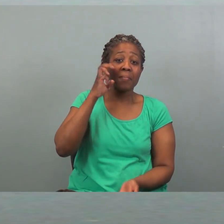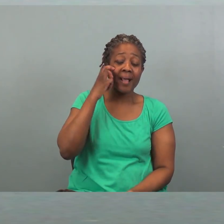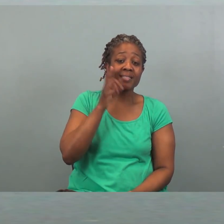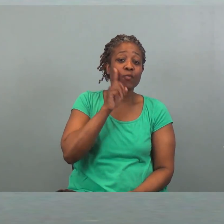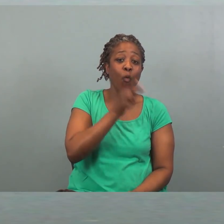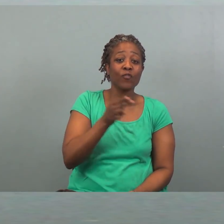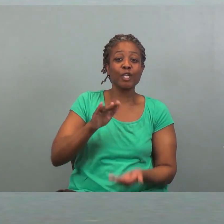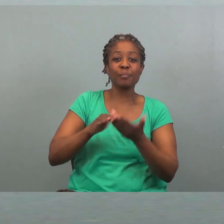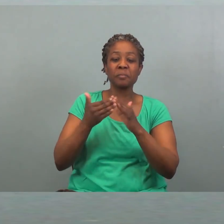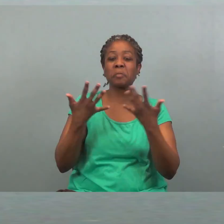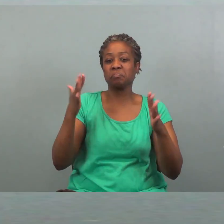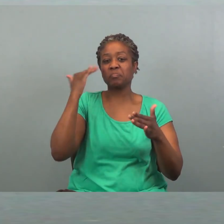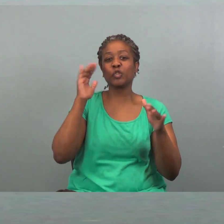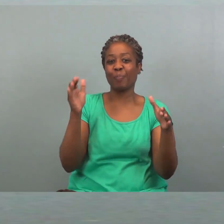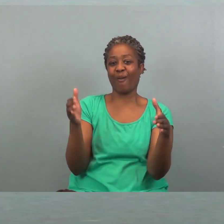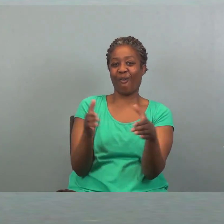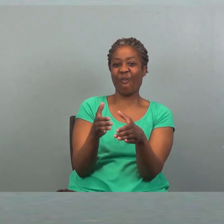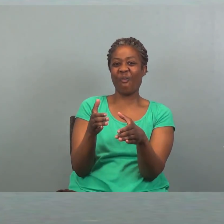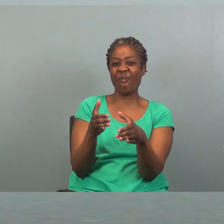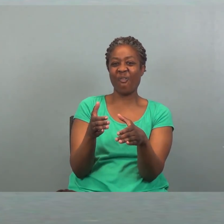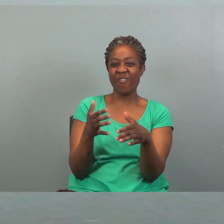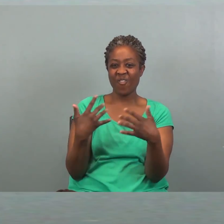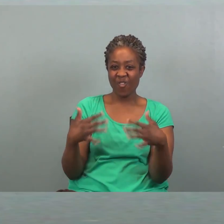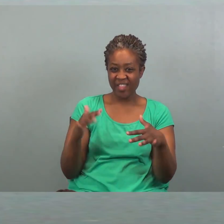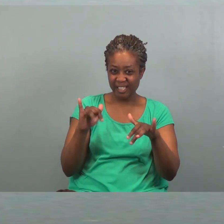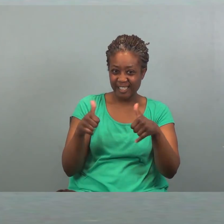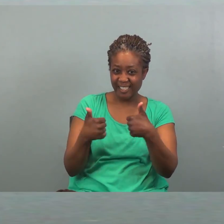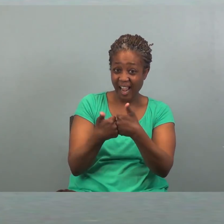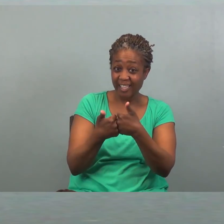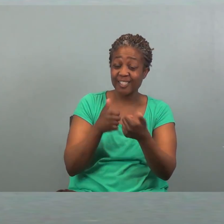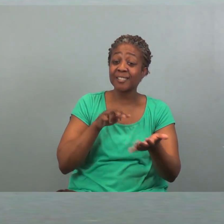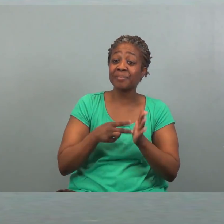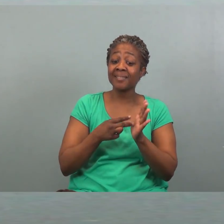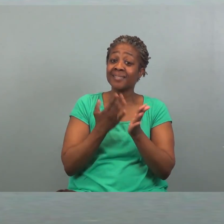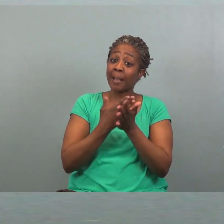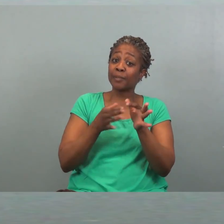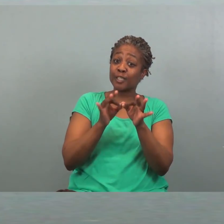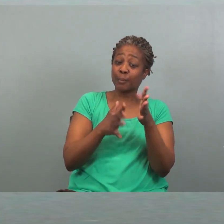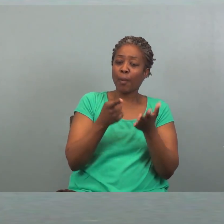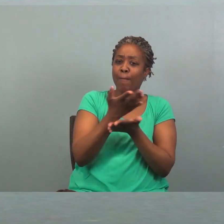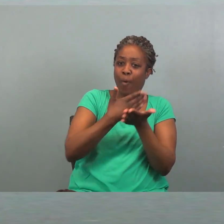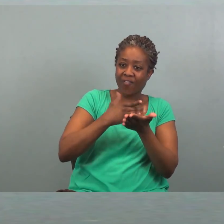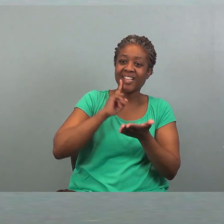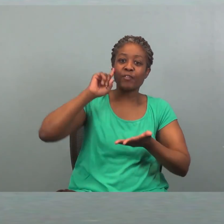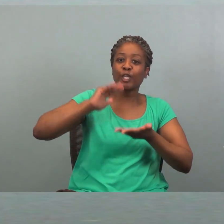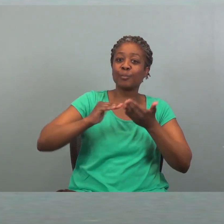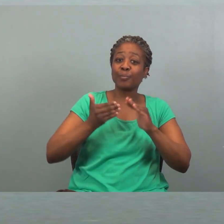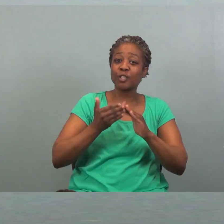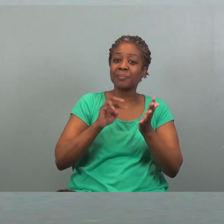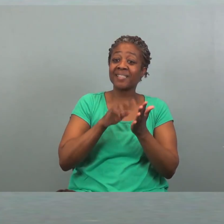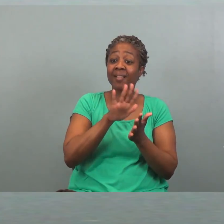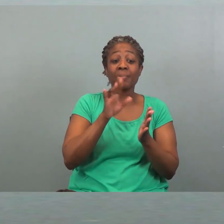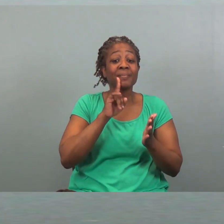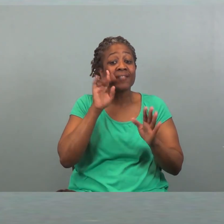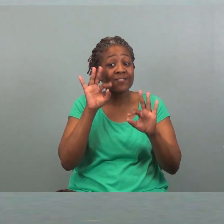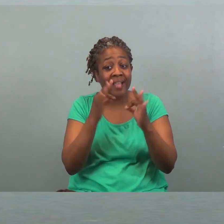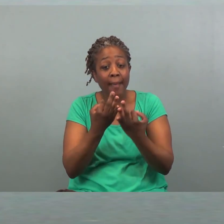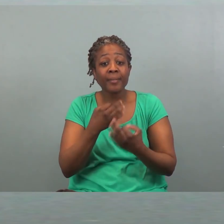As we're well aware, the Deaf, DeafBlind and hard of hearing community is quite small, which presents an additional challenge. Interpreters may be part of the community, connected through